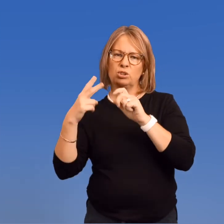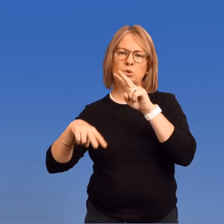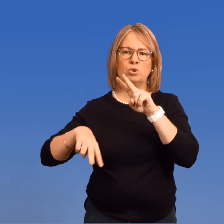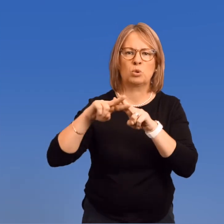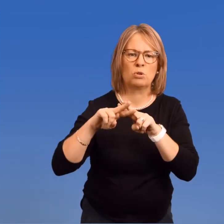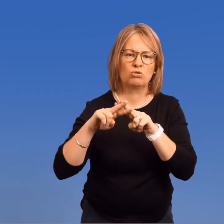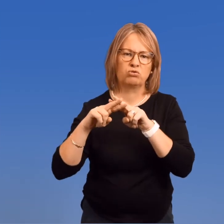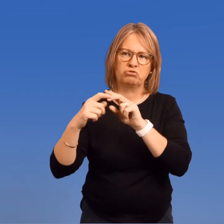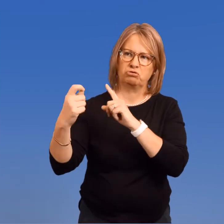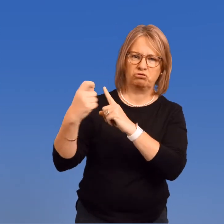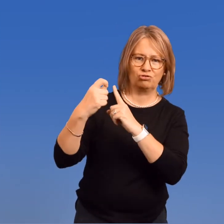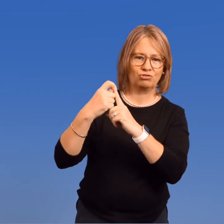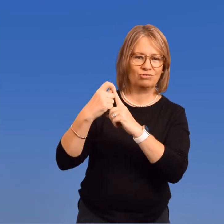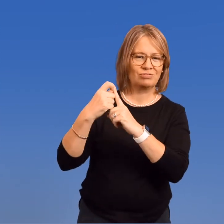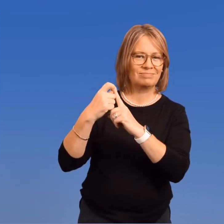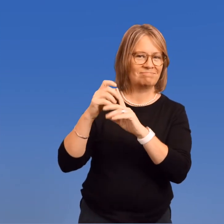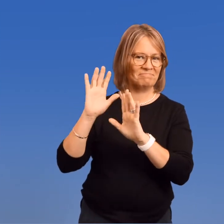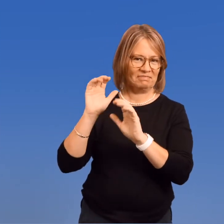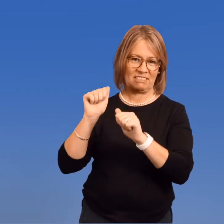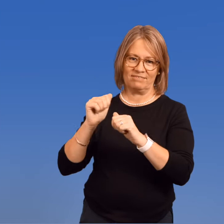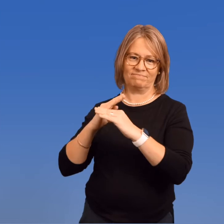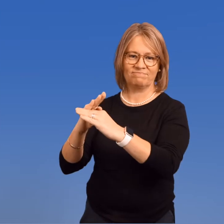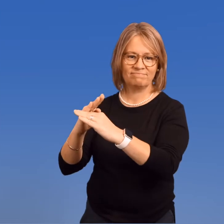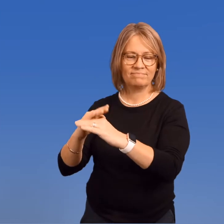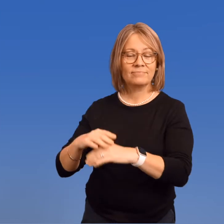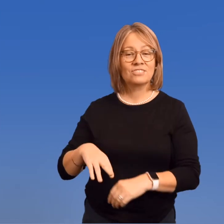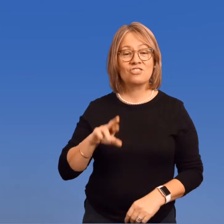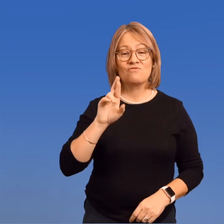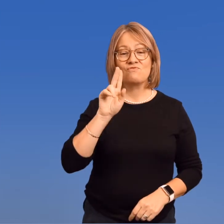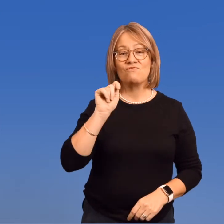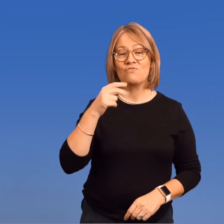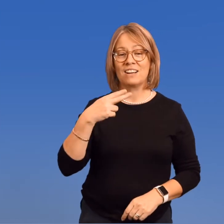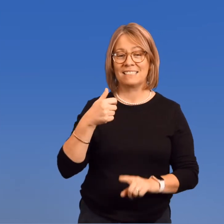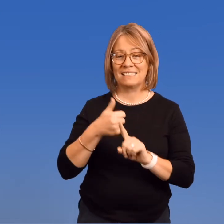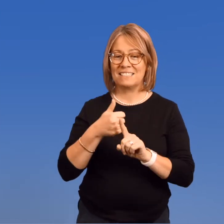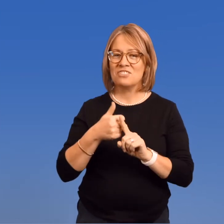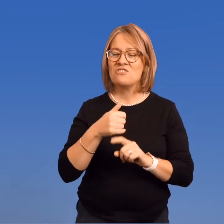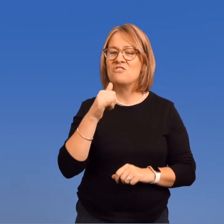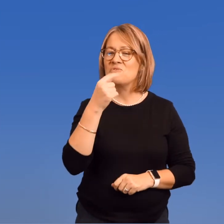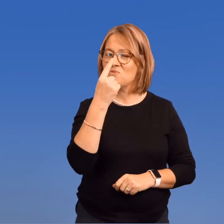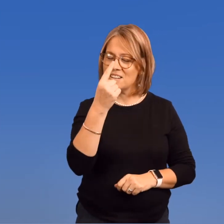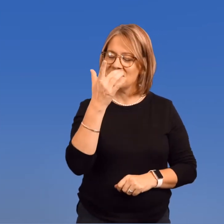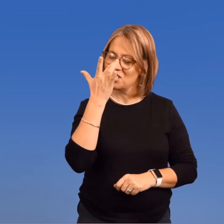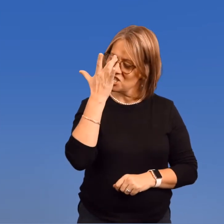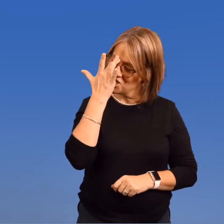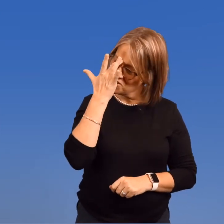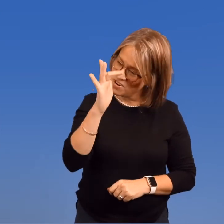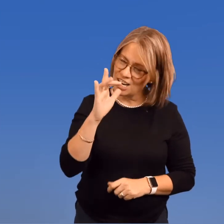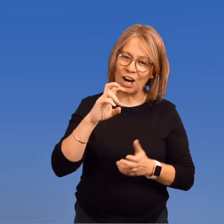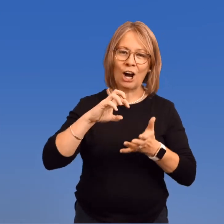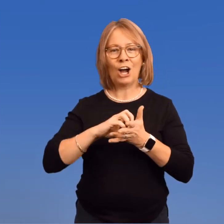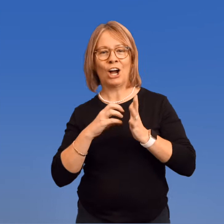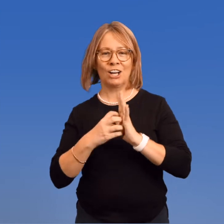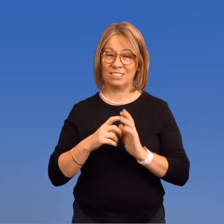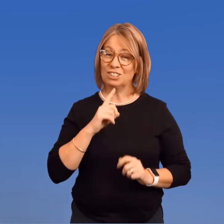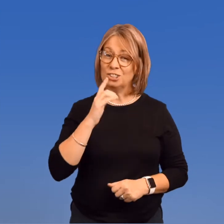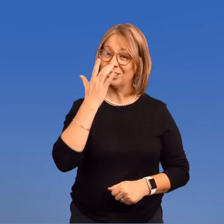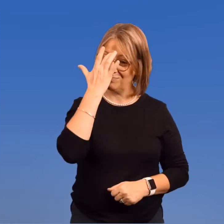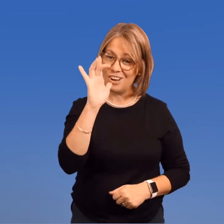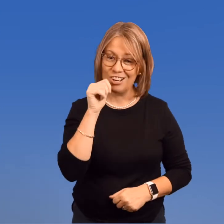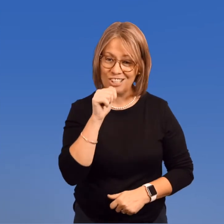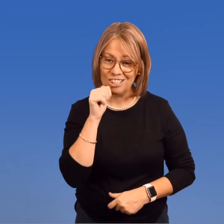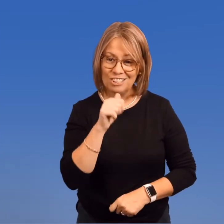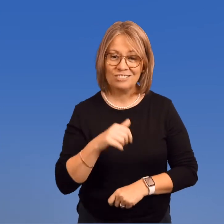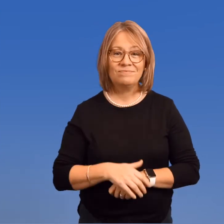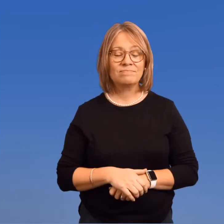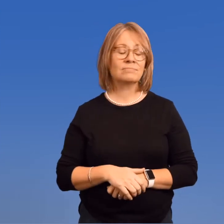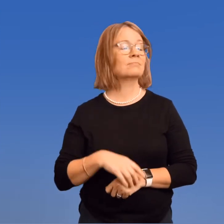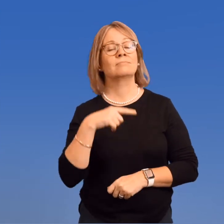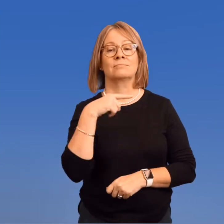and stupidity, and Ruth was one smart cookie.